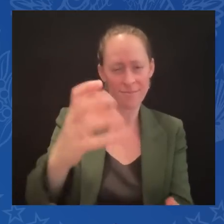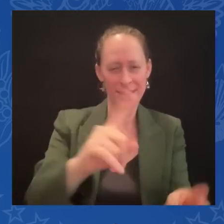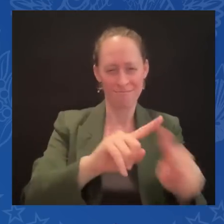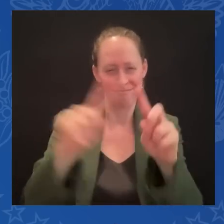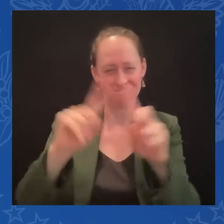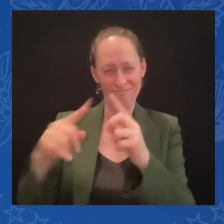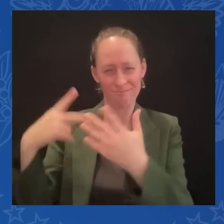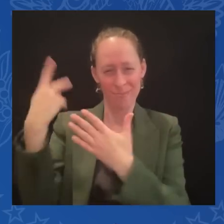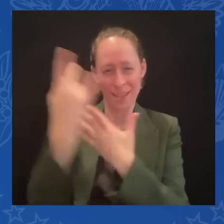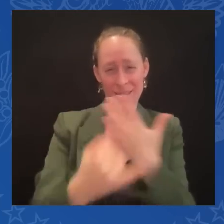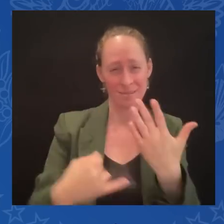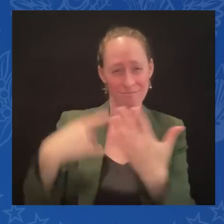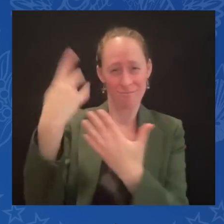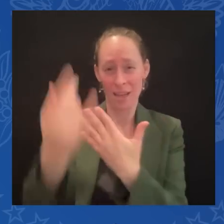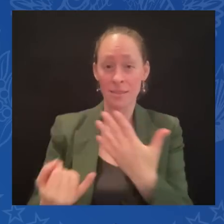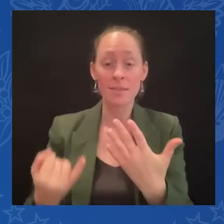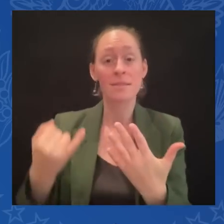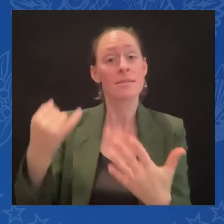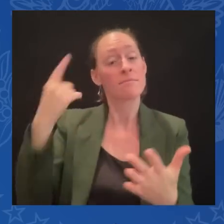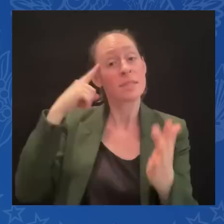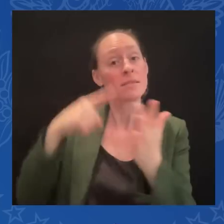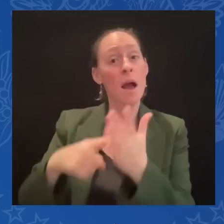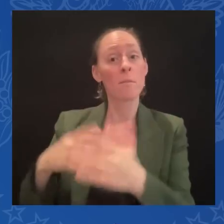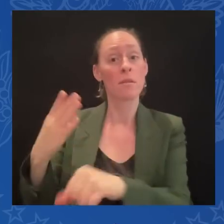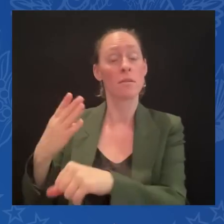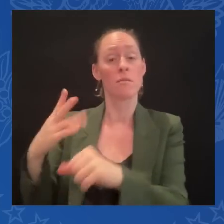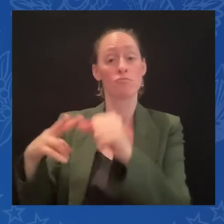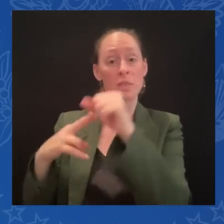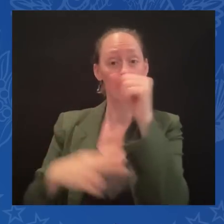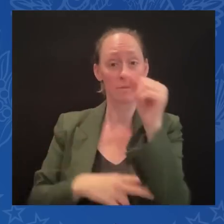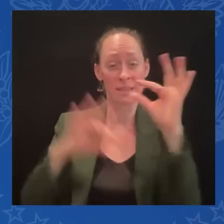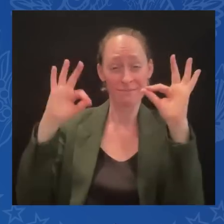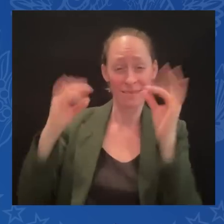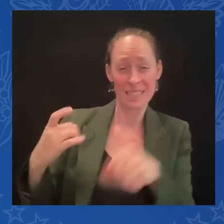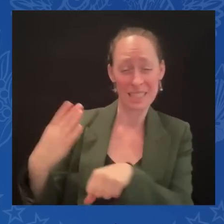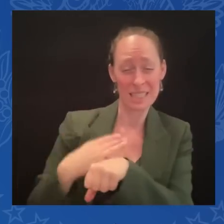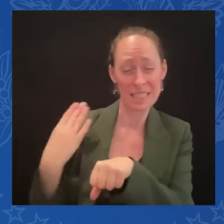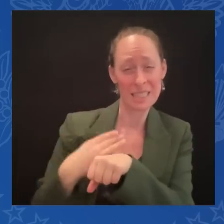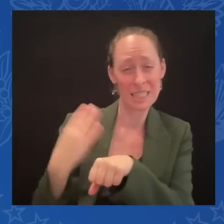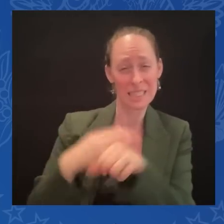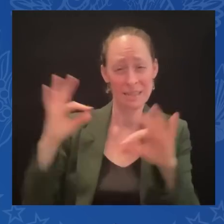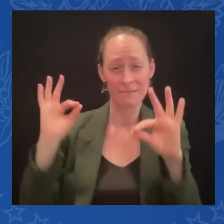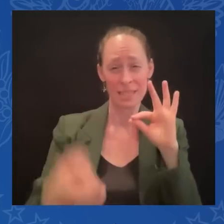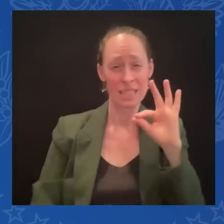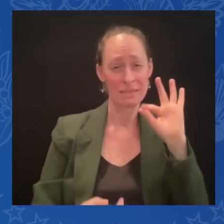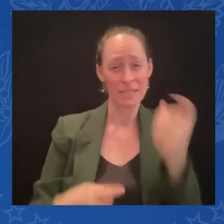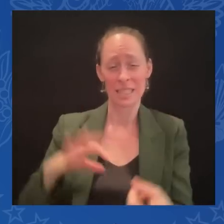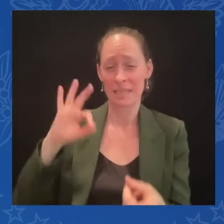over the Ohio River from Ohio to Kentucky. And today, in New York, we're investing a record --